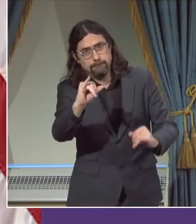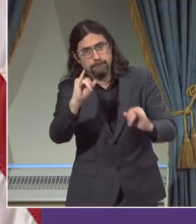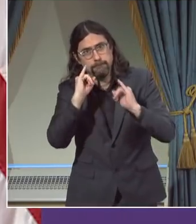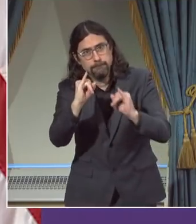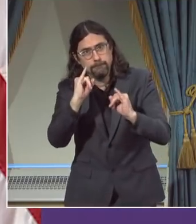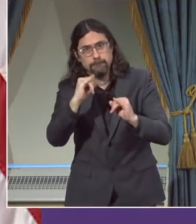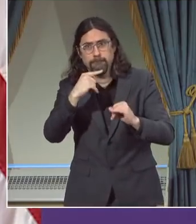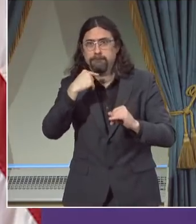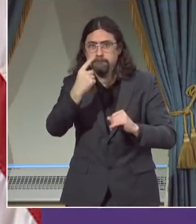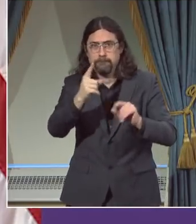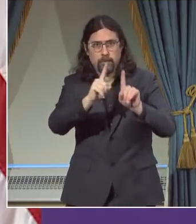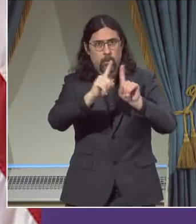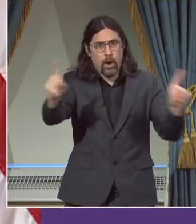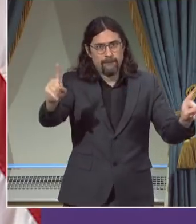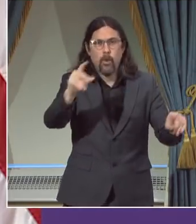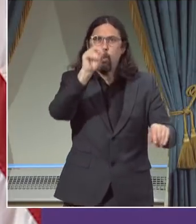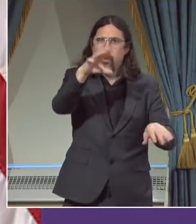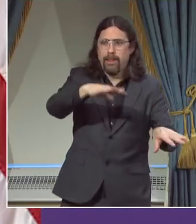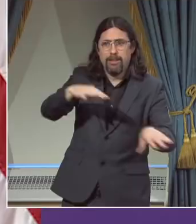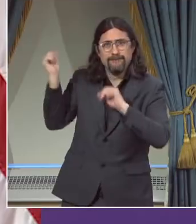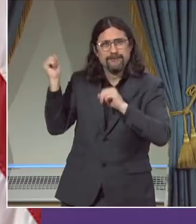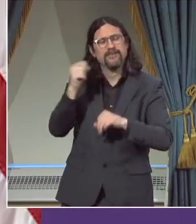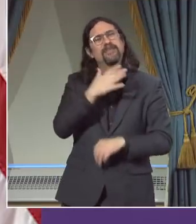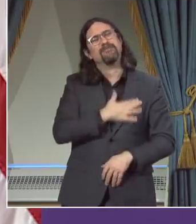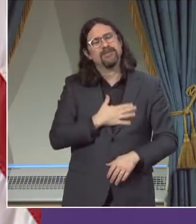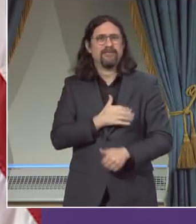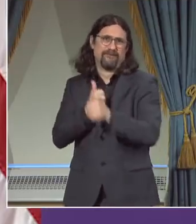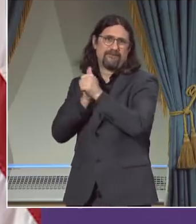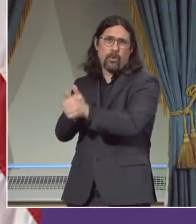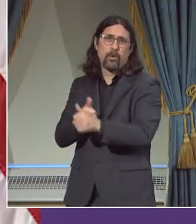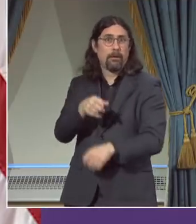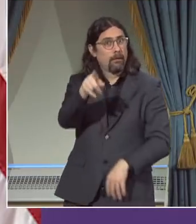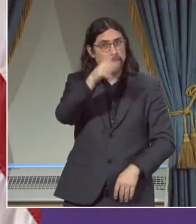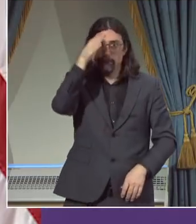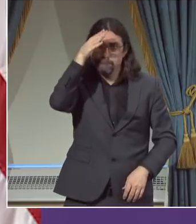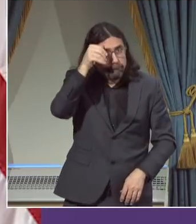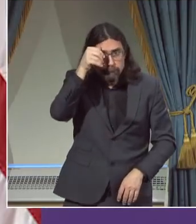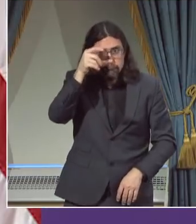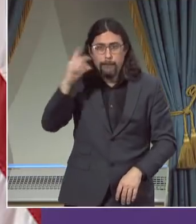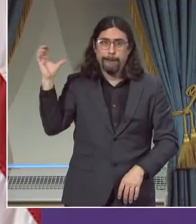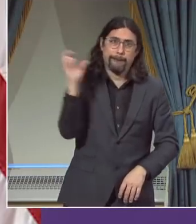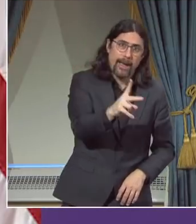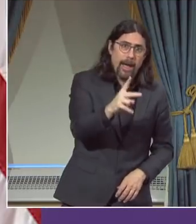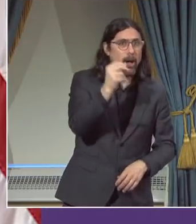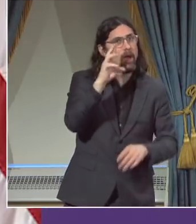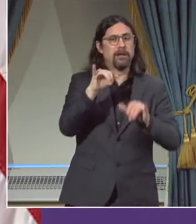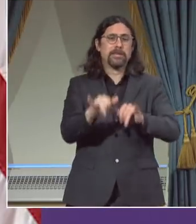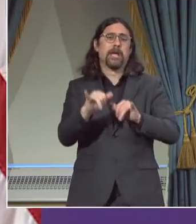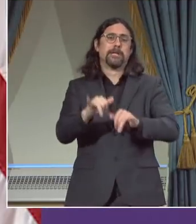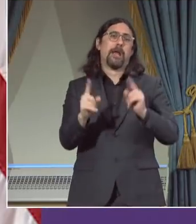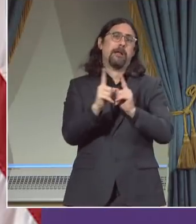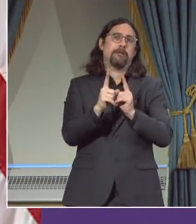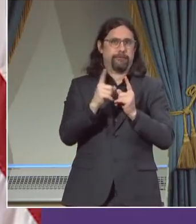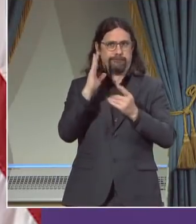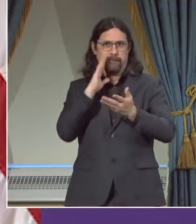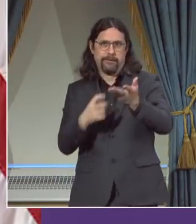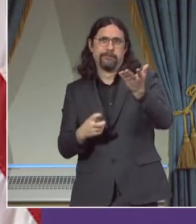IF OUY GNIO RE ATHT ORDER, THEY'RE GOING TO SAY IF YOU IGNORE TI WREE' GNGOI T O HAVE TO FINE YOU. THEY'RE GOING TO